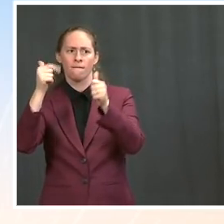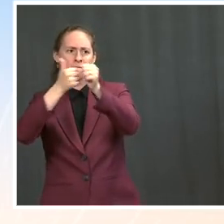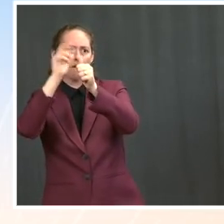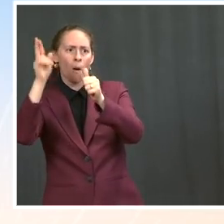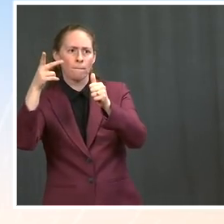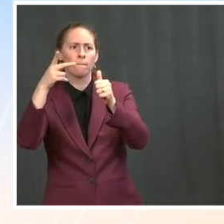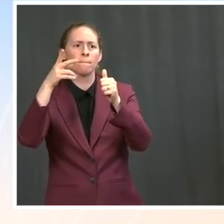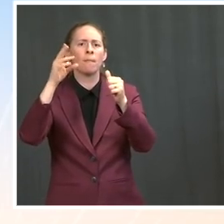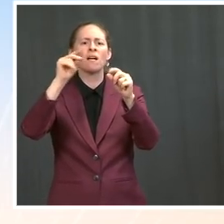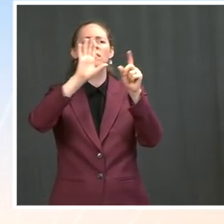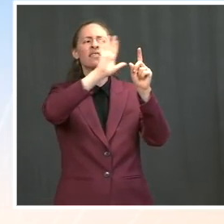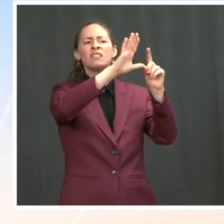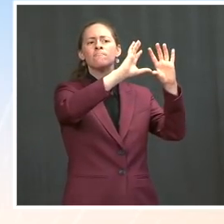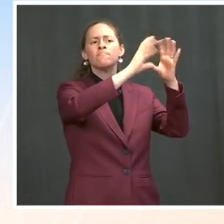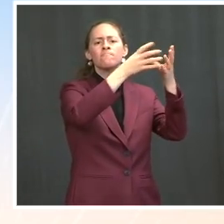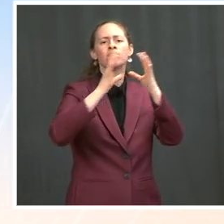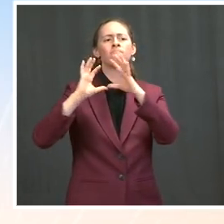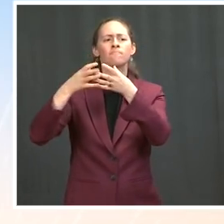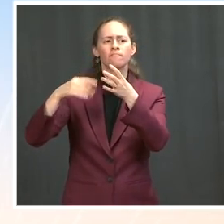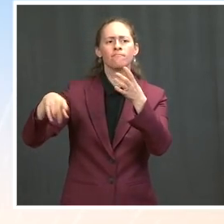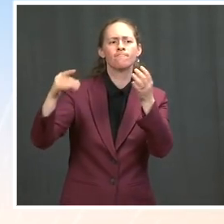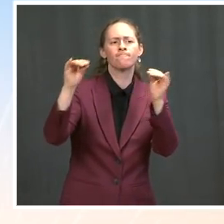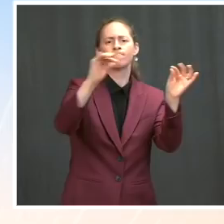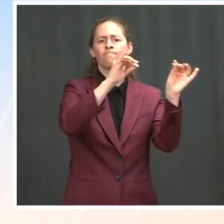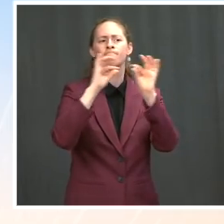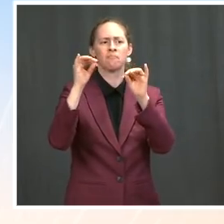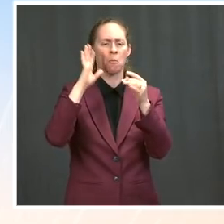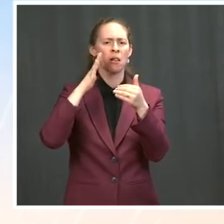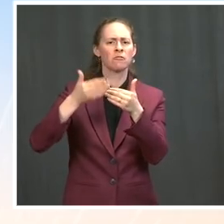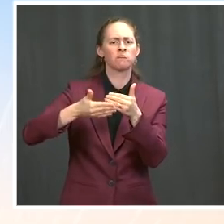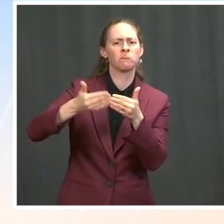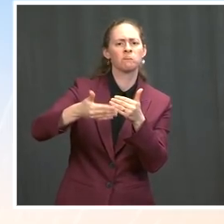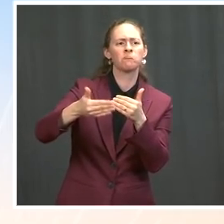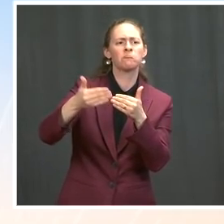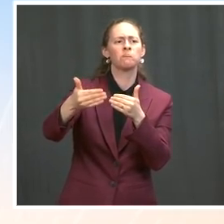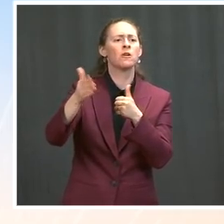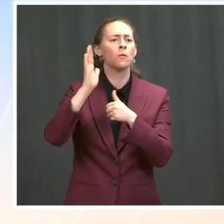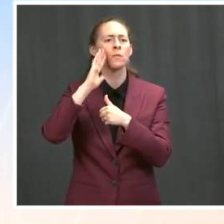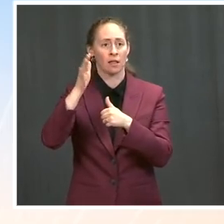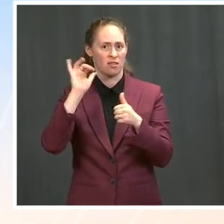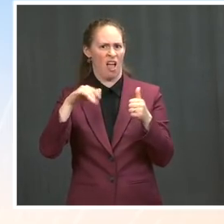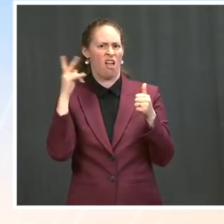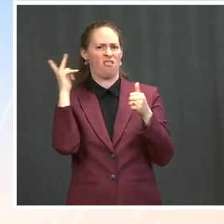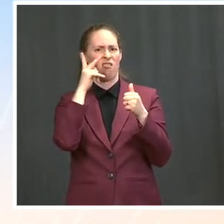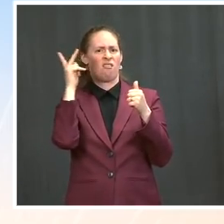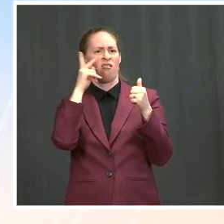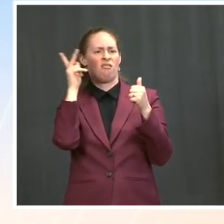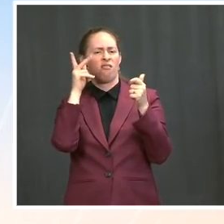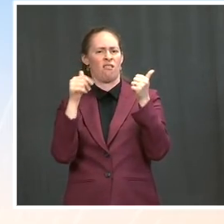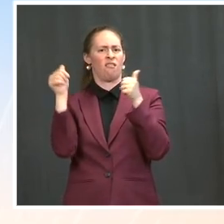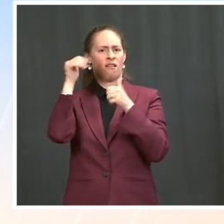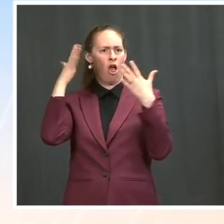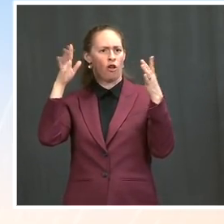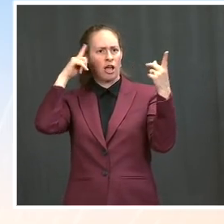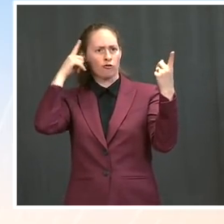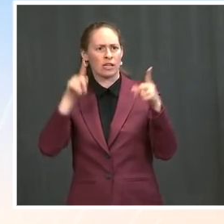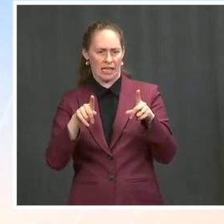or beginning in the weeks ahead. But that was the agreement between them, that there would be follow-up from their teams. I don't have any more specific update.